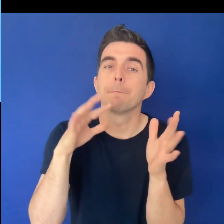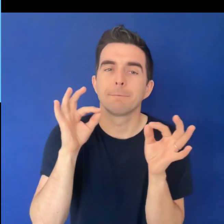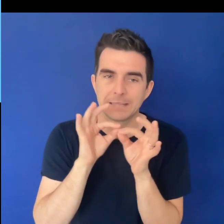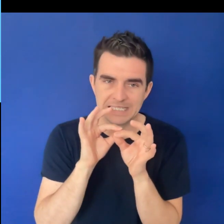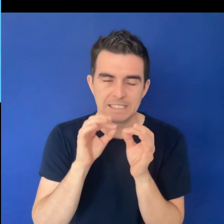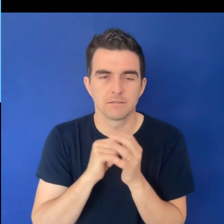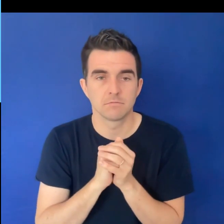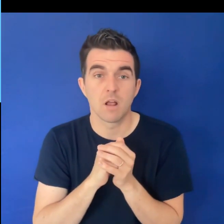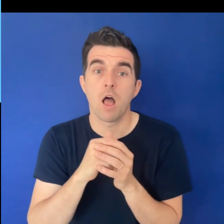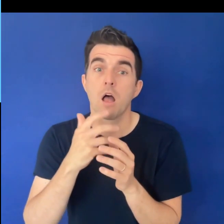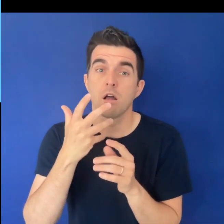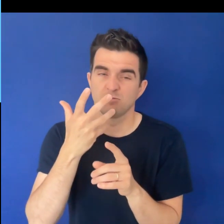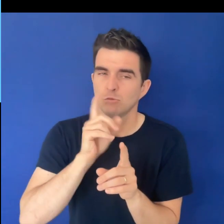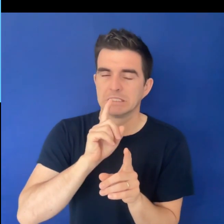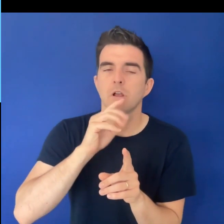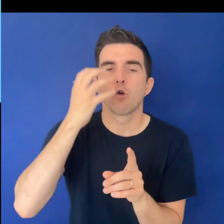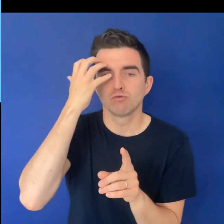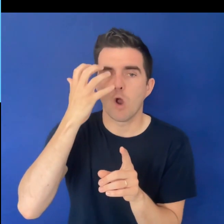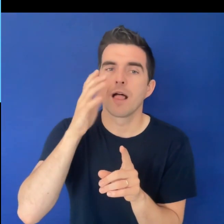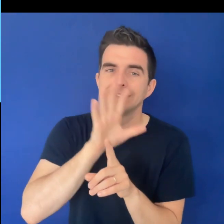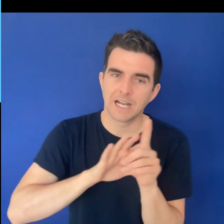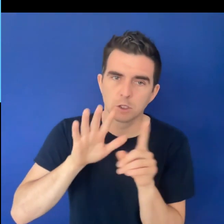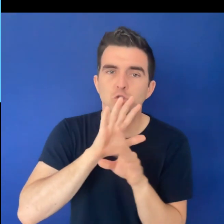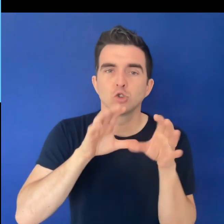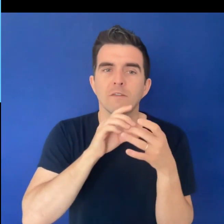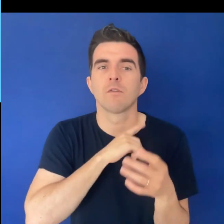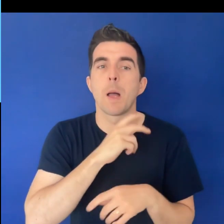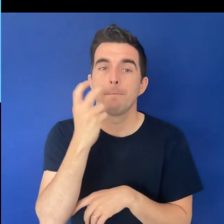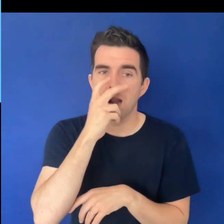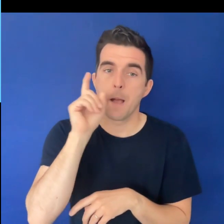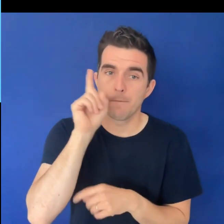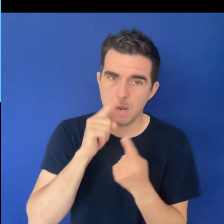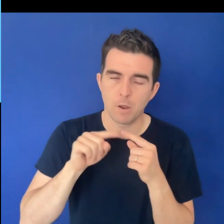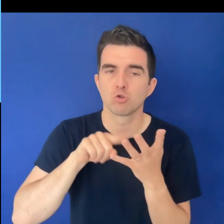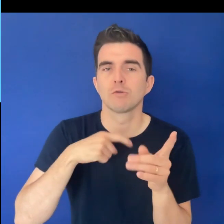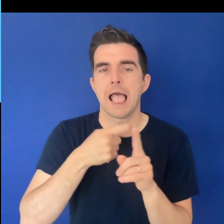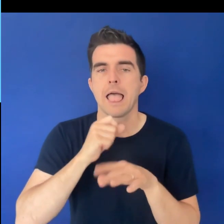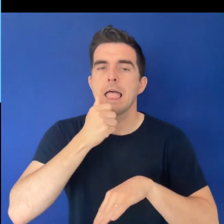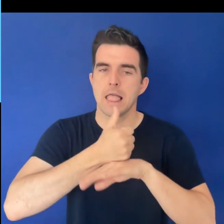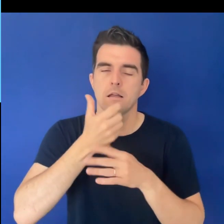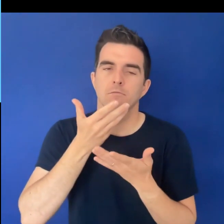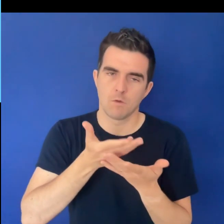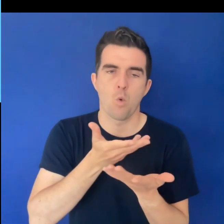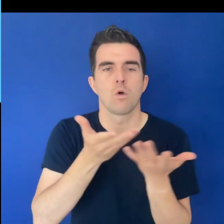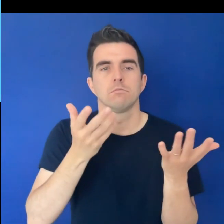that is Royal National Institute of Blind People, the UK based sight loss charity,